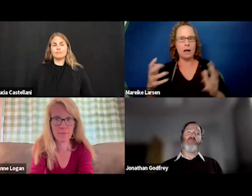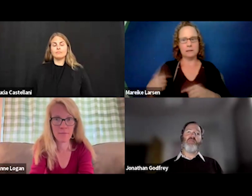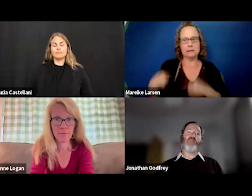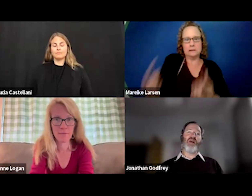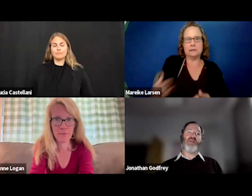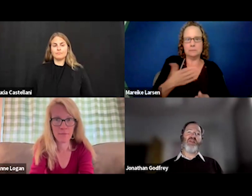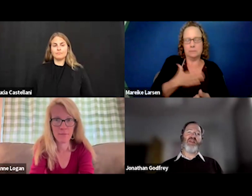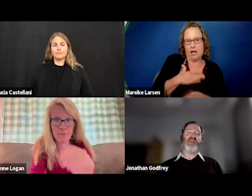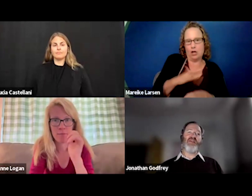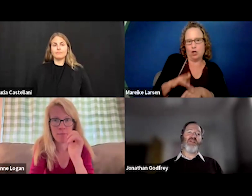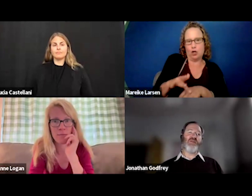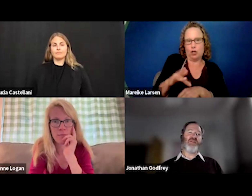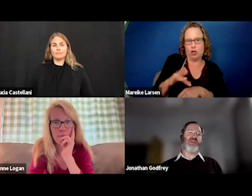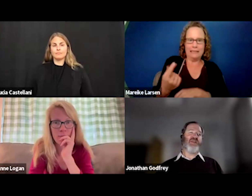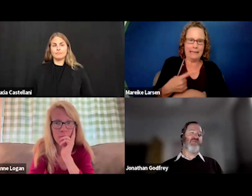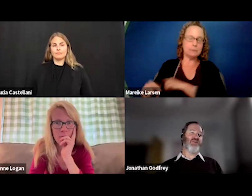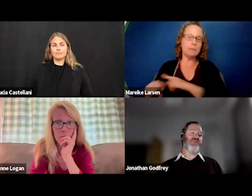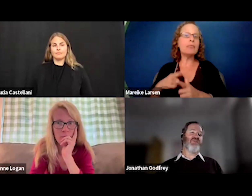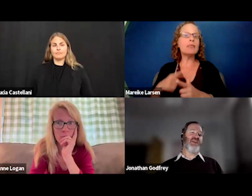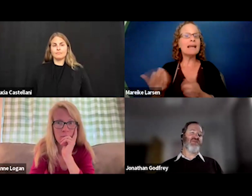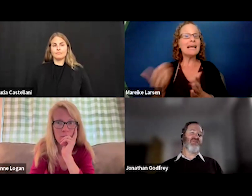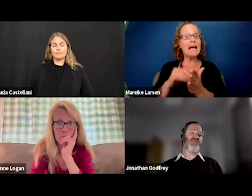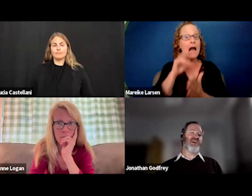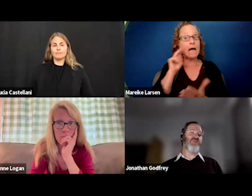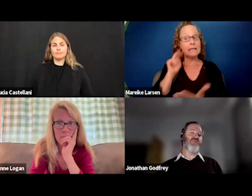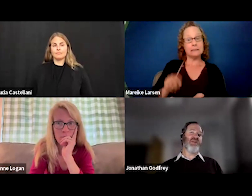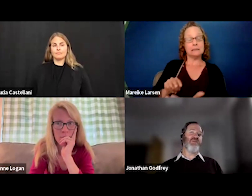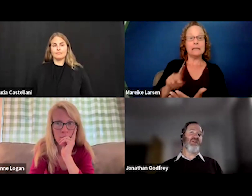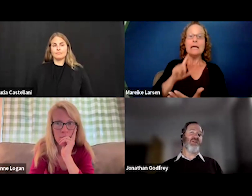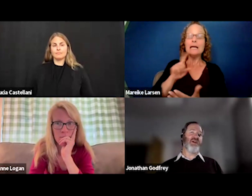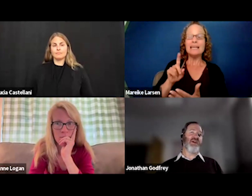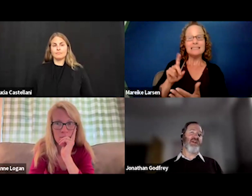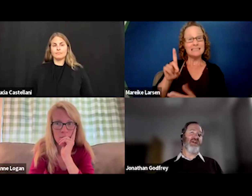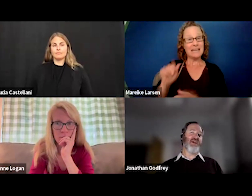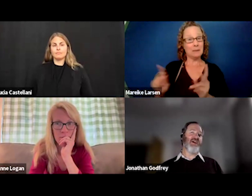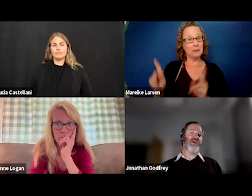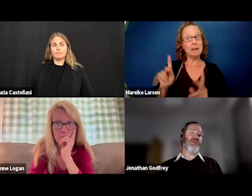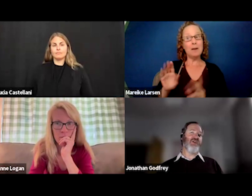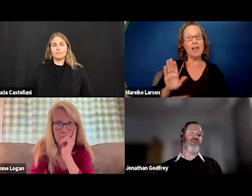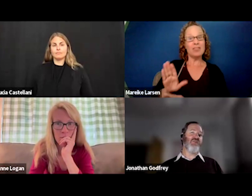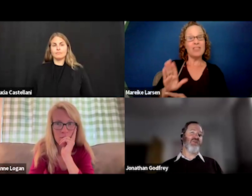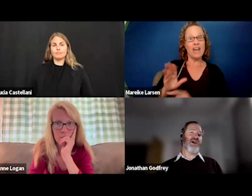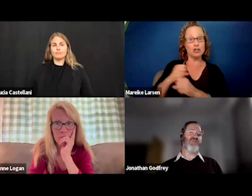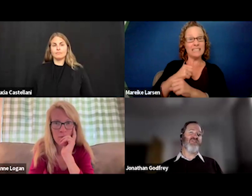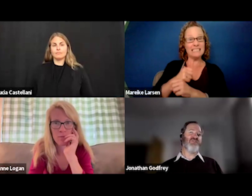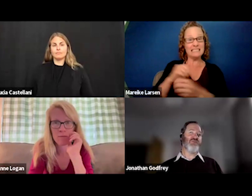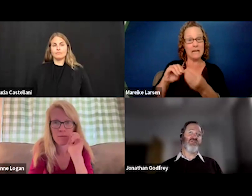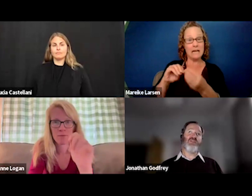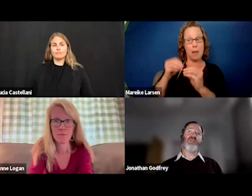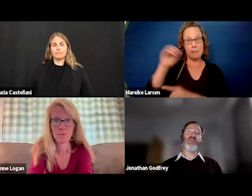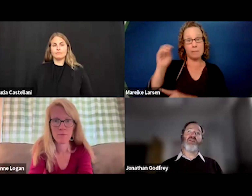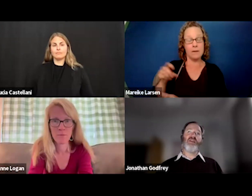But then again, I look at the unemployment rates of disabled people who are professionals,